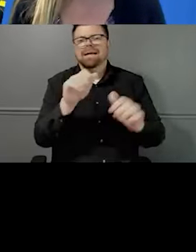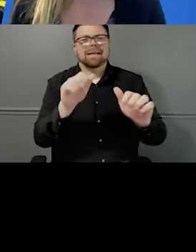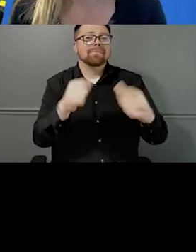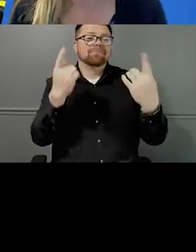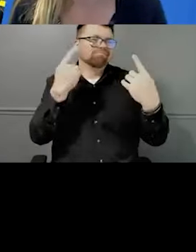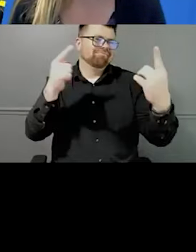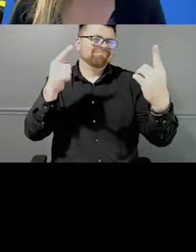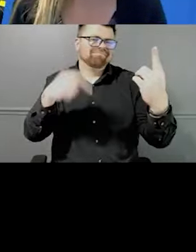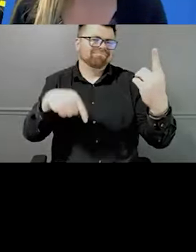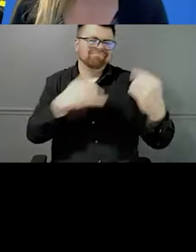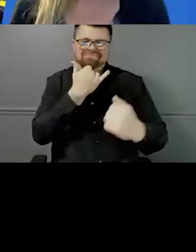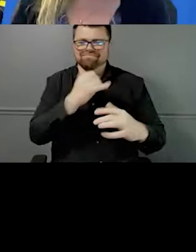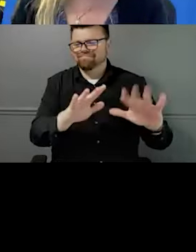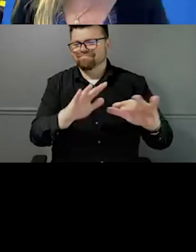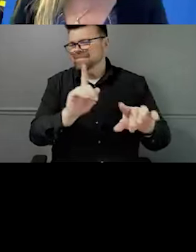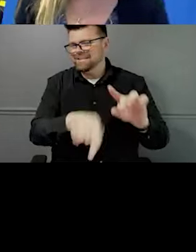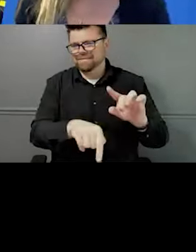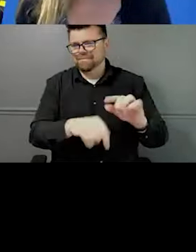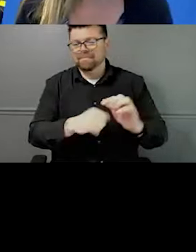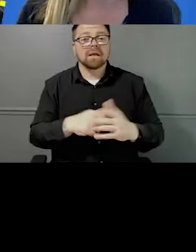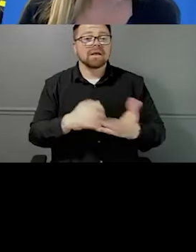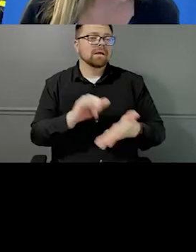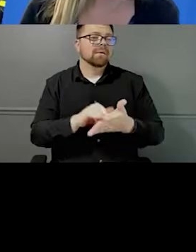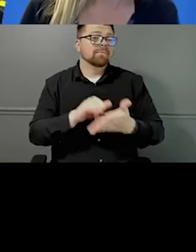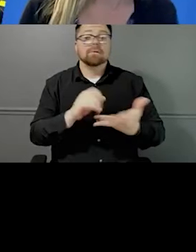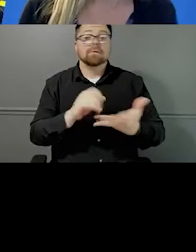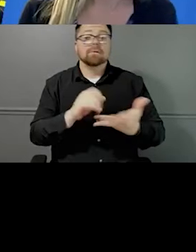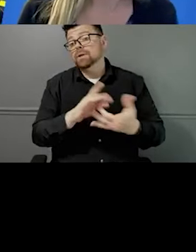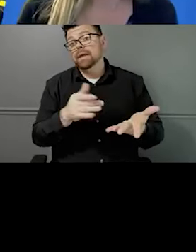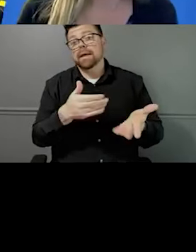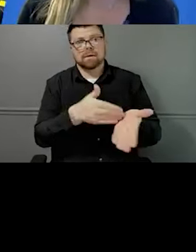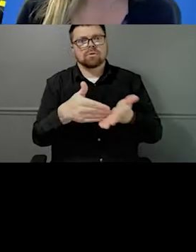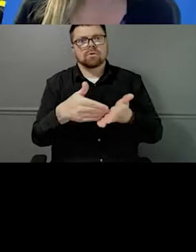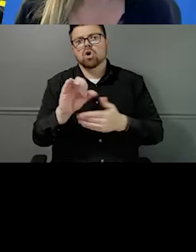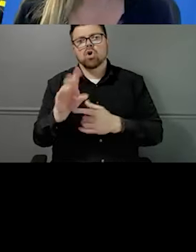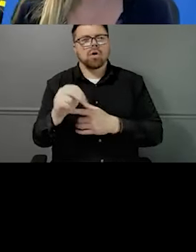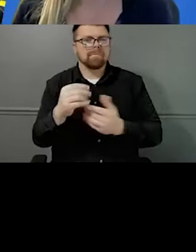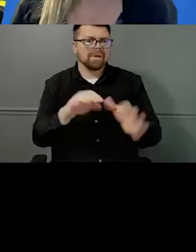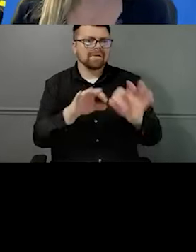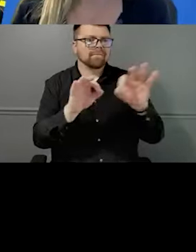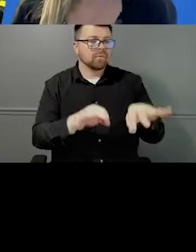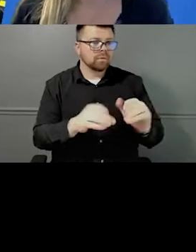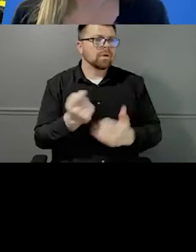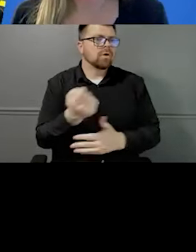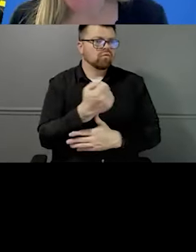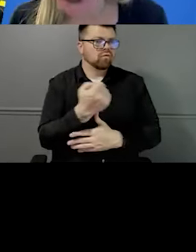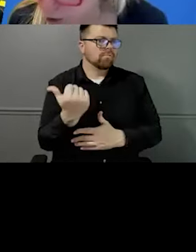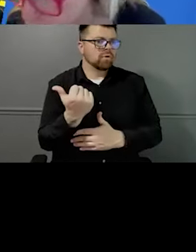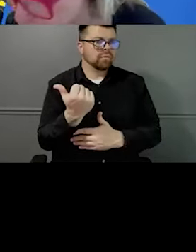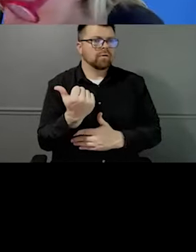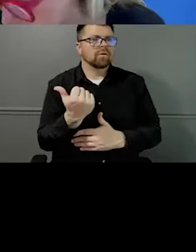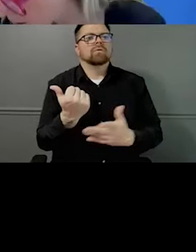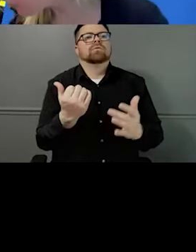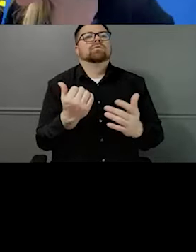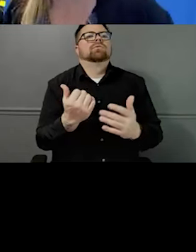with this version of these common forms. Removal or elimination of disclosure tables,